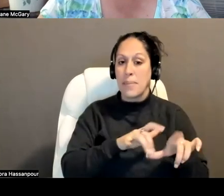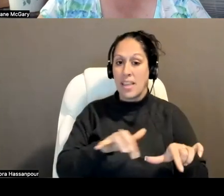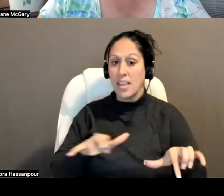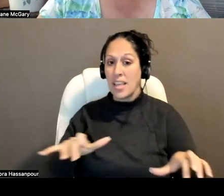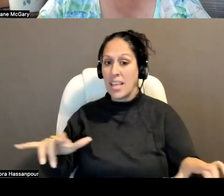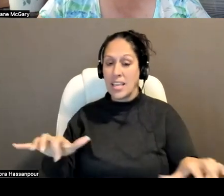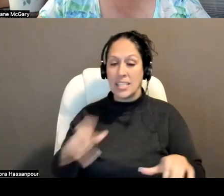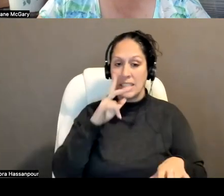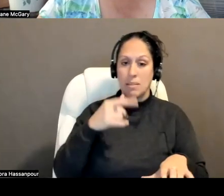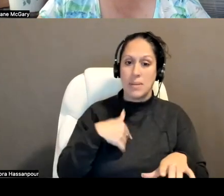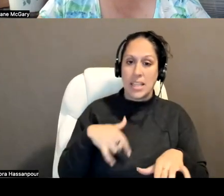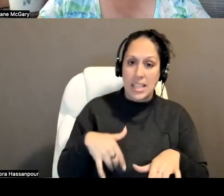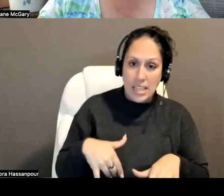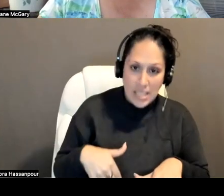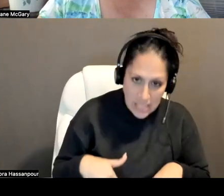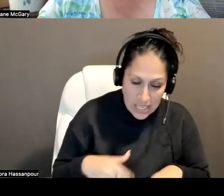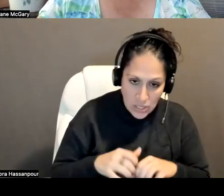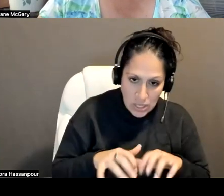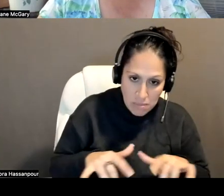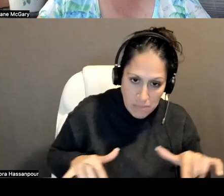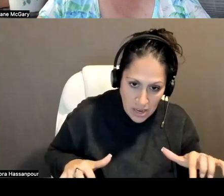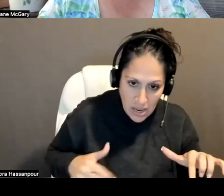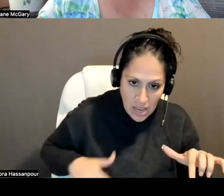probably see me lean into the piano that holds